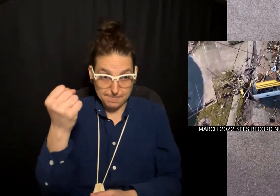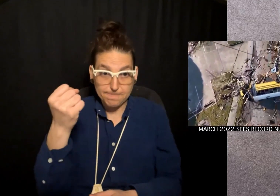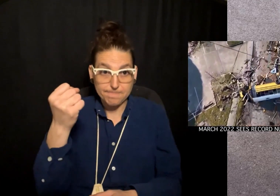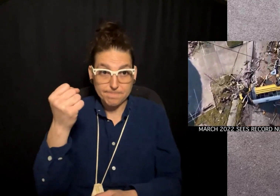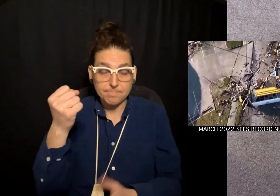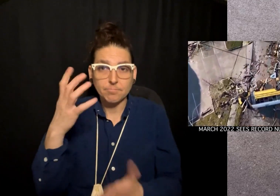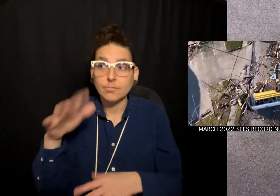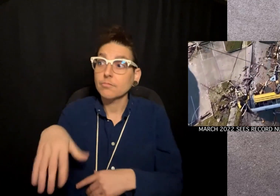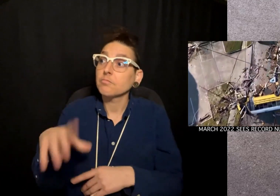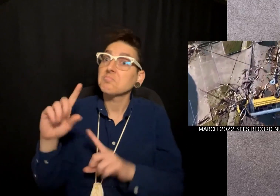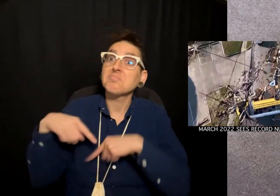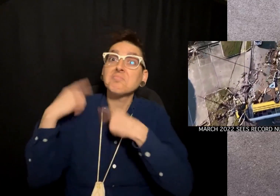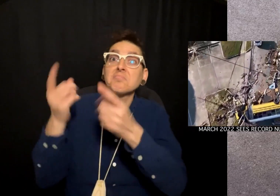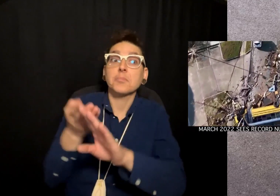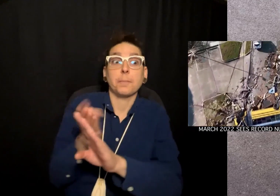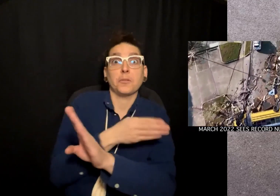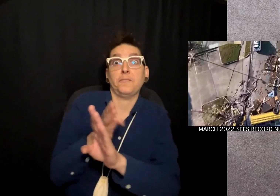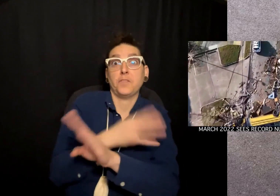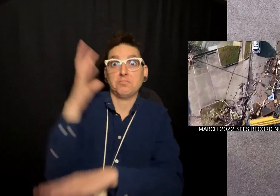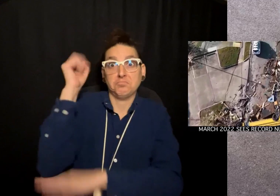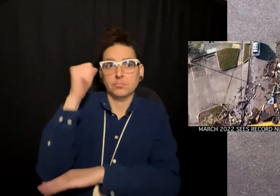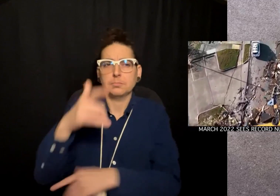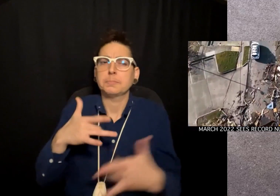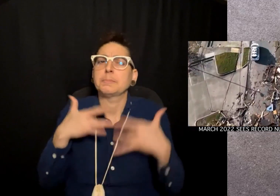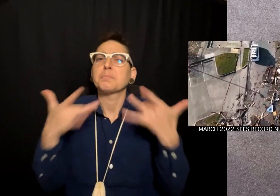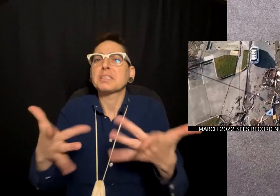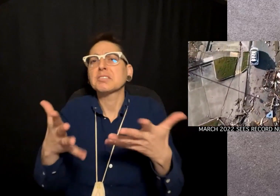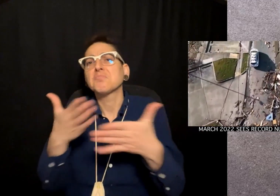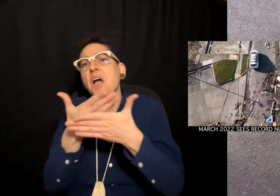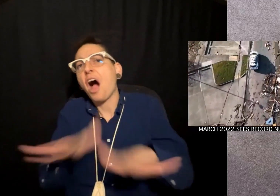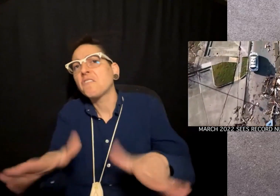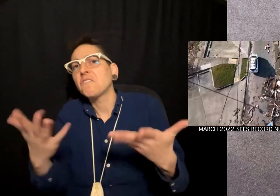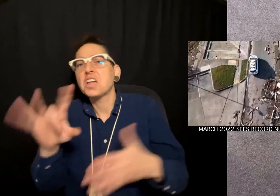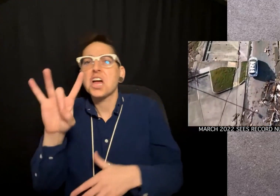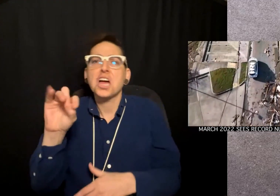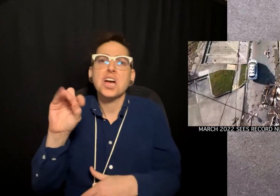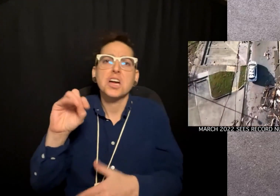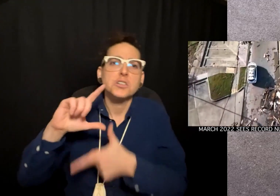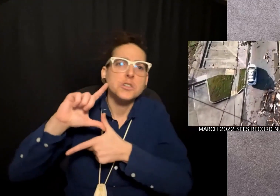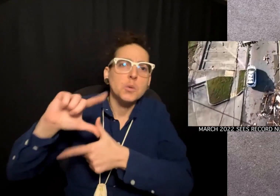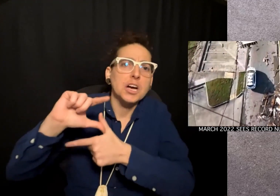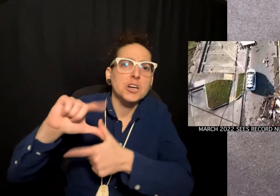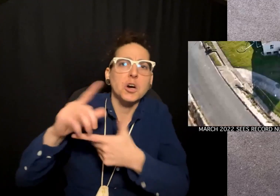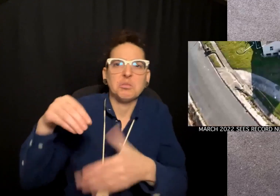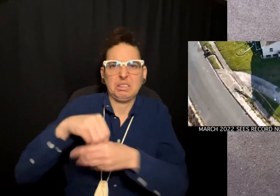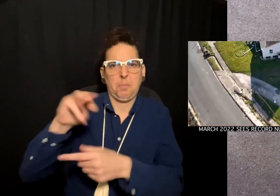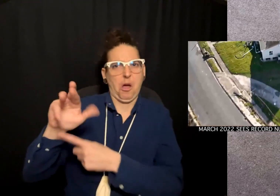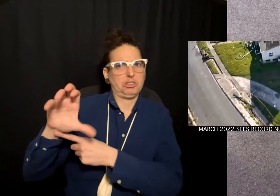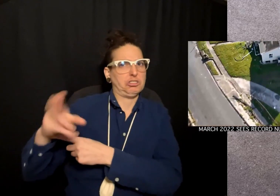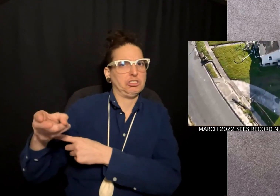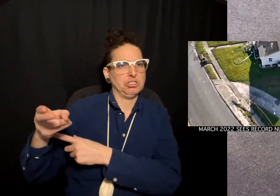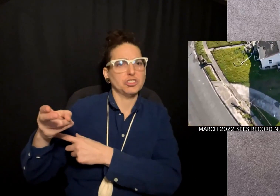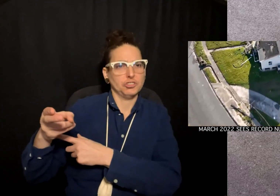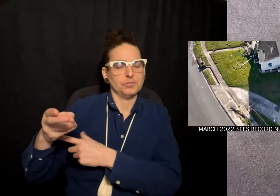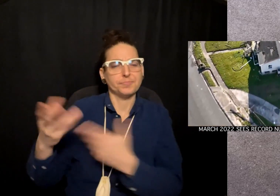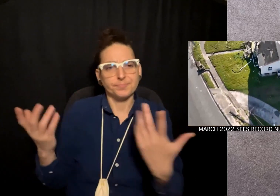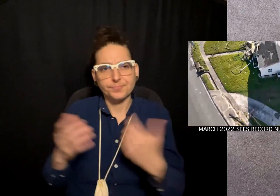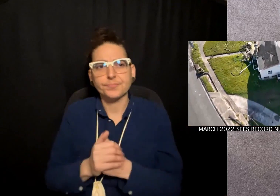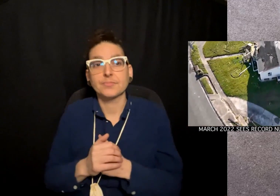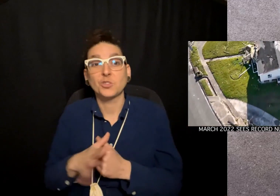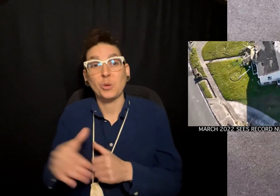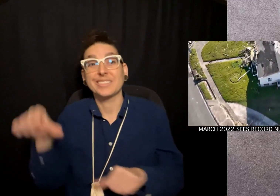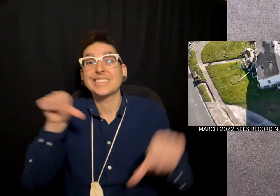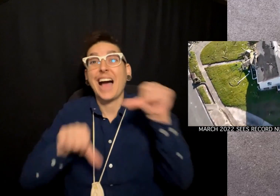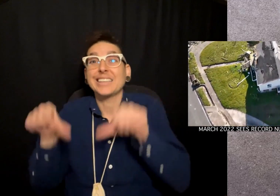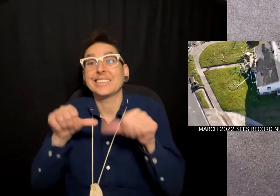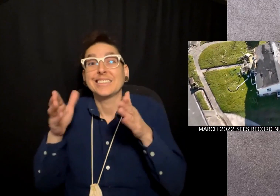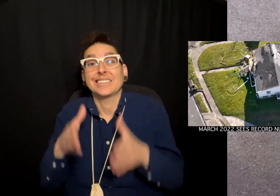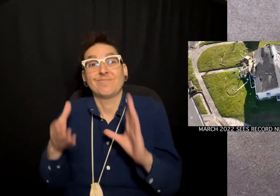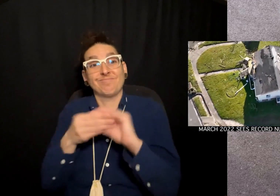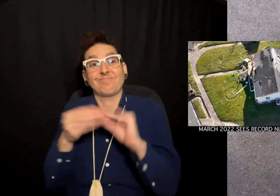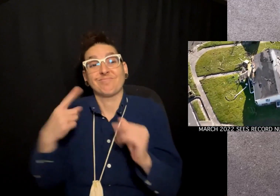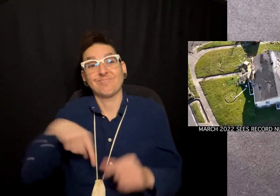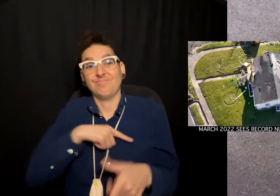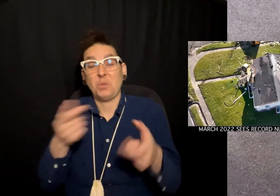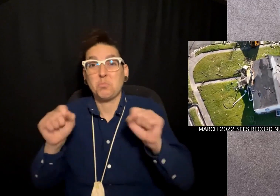most on record since the 1950s usually there only about 80 tornadoes in March scientists